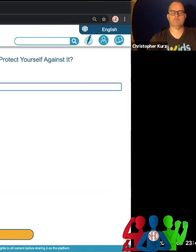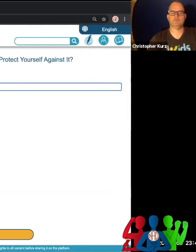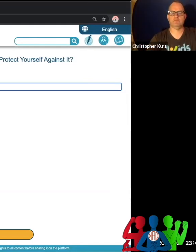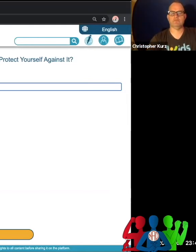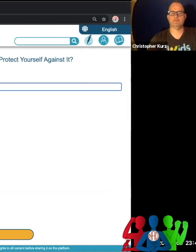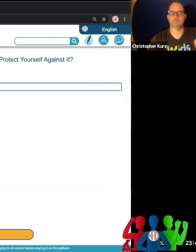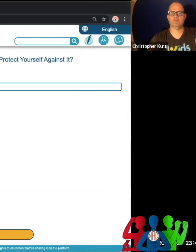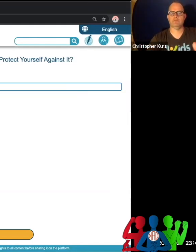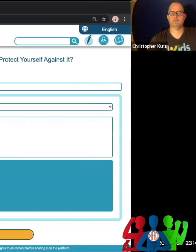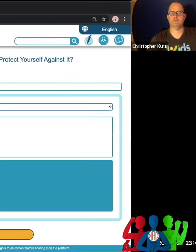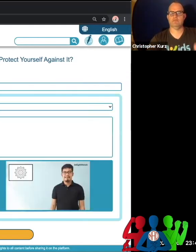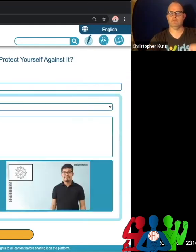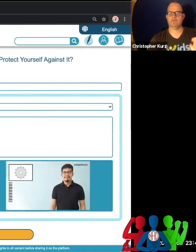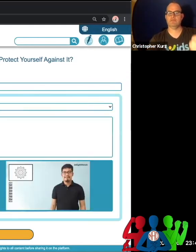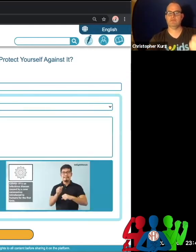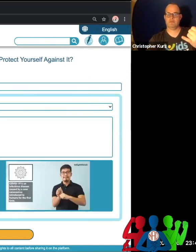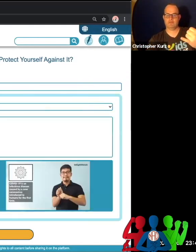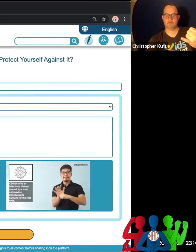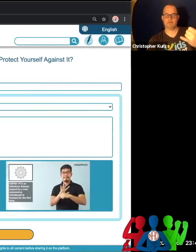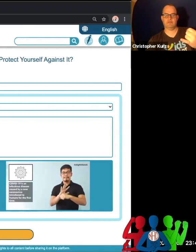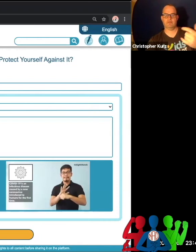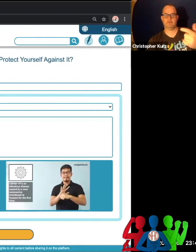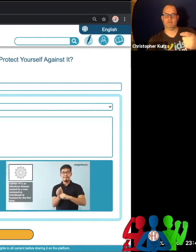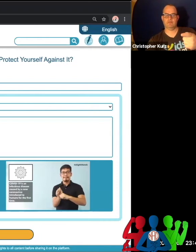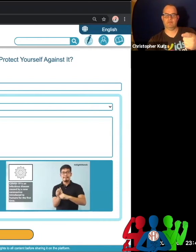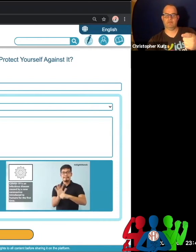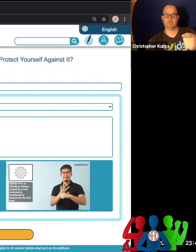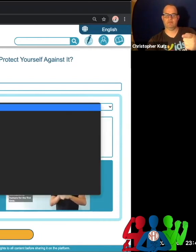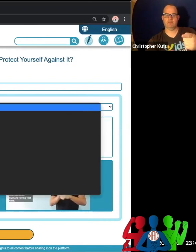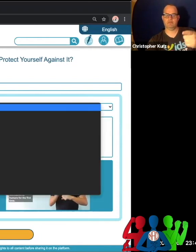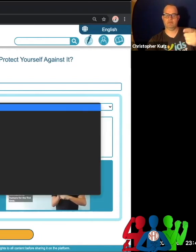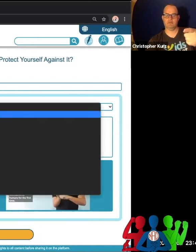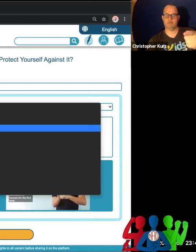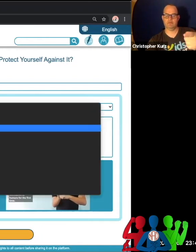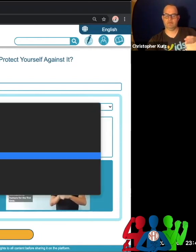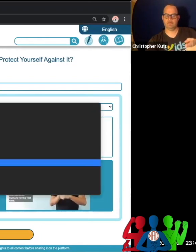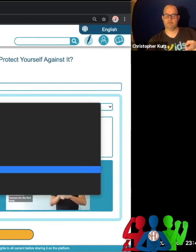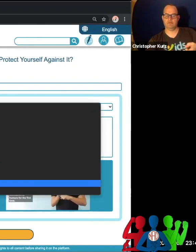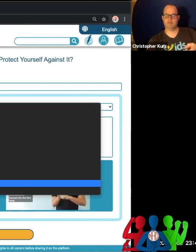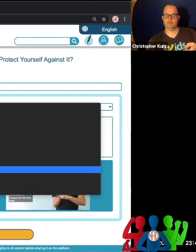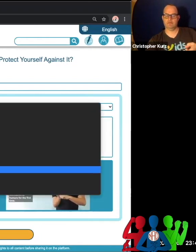Here I'll talk about nouns because I'm focusing on nouns as an example.